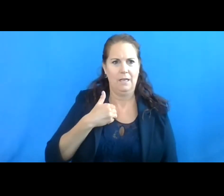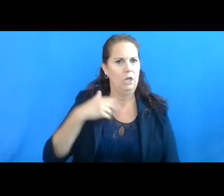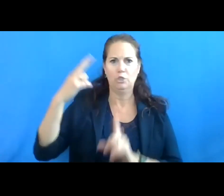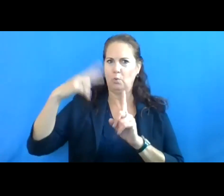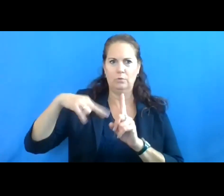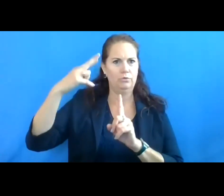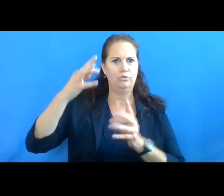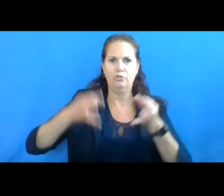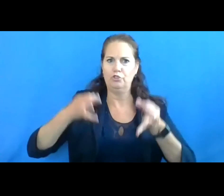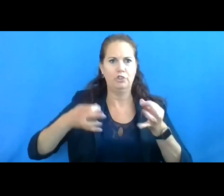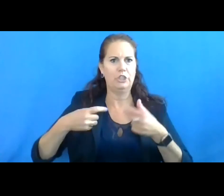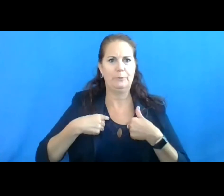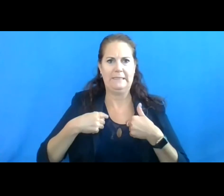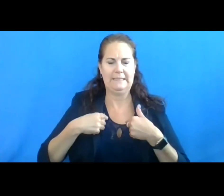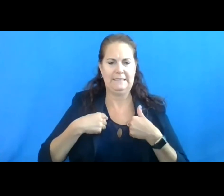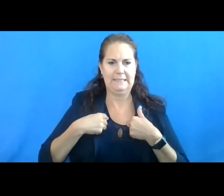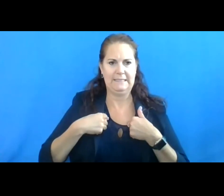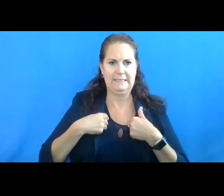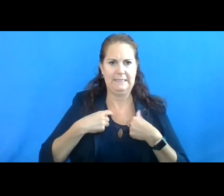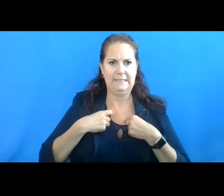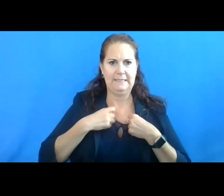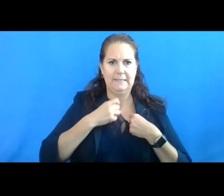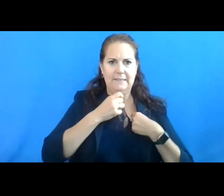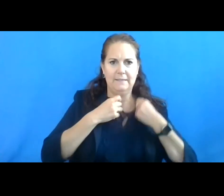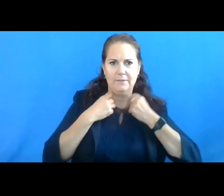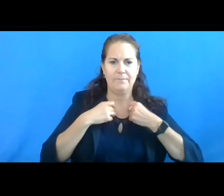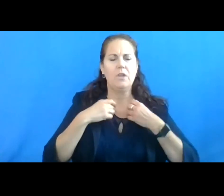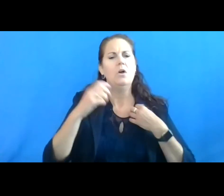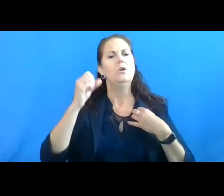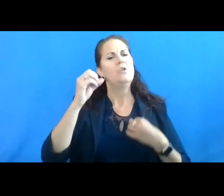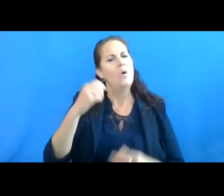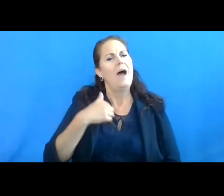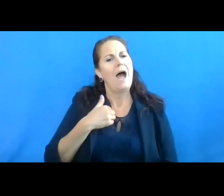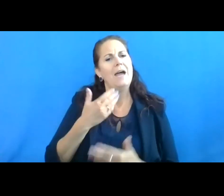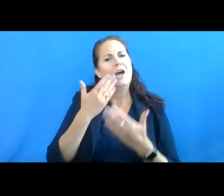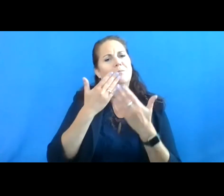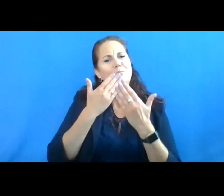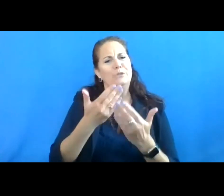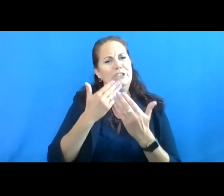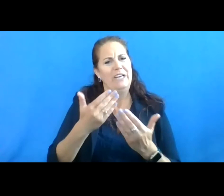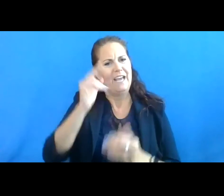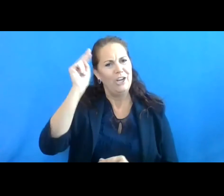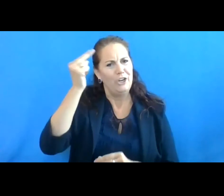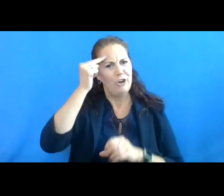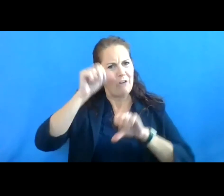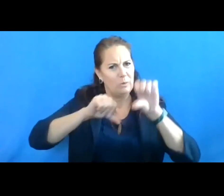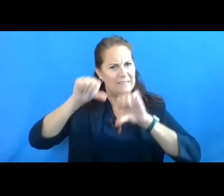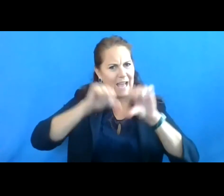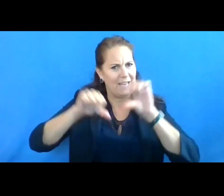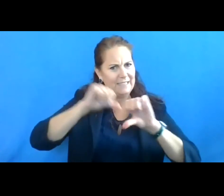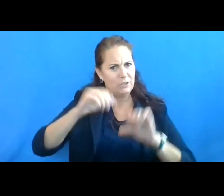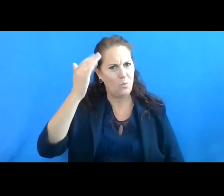And so, I appreciate neuroscience because I can go to them.